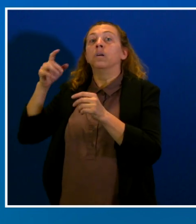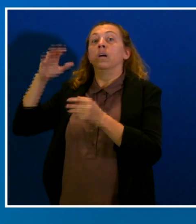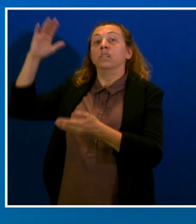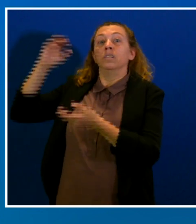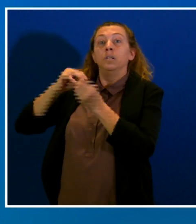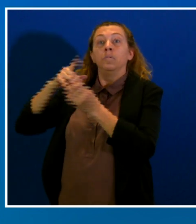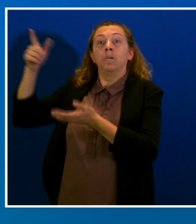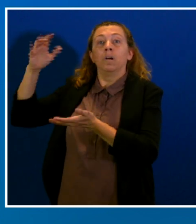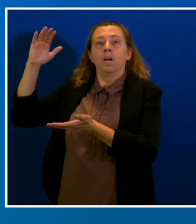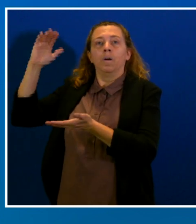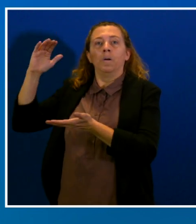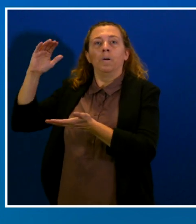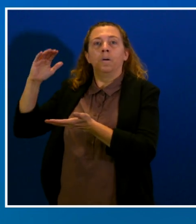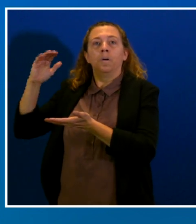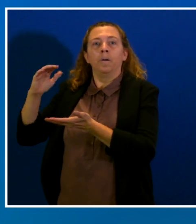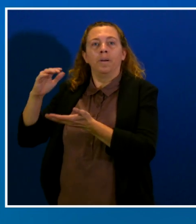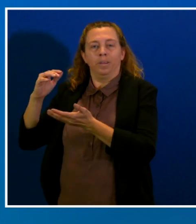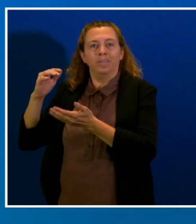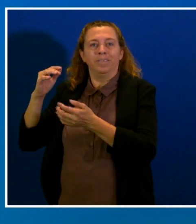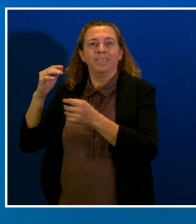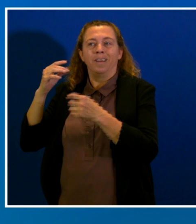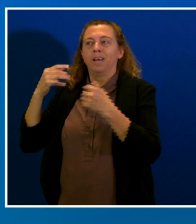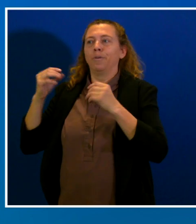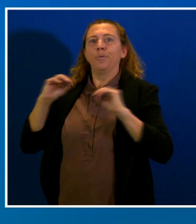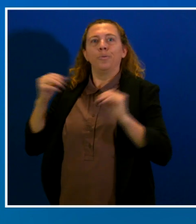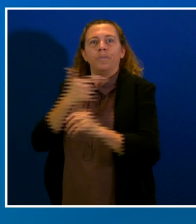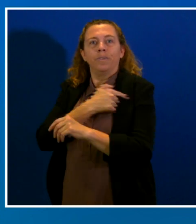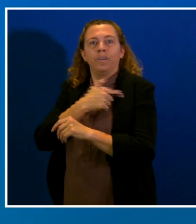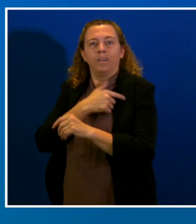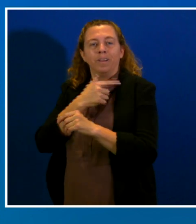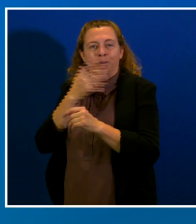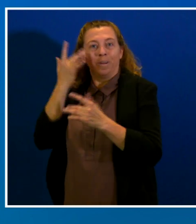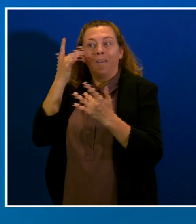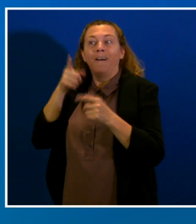To remain in phase three of the state's reopening plan, the